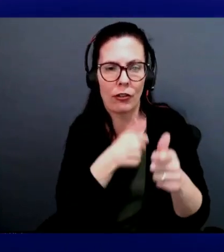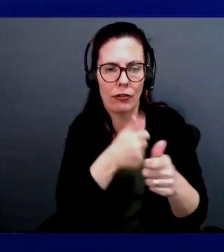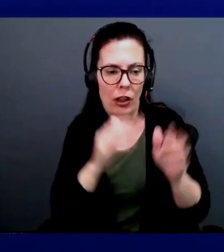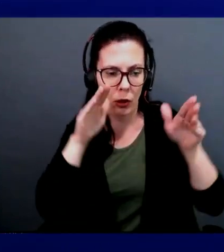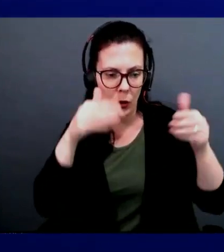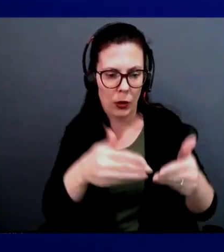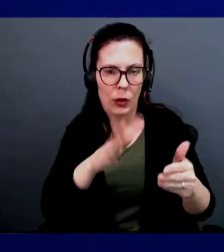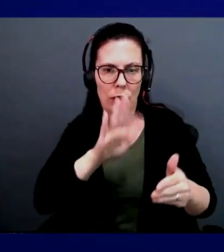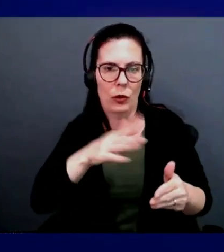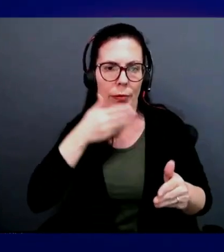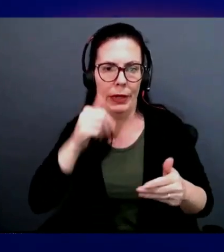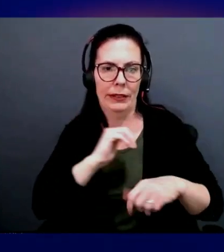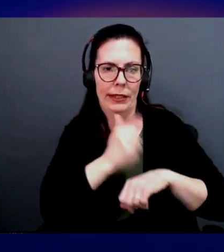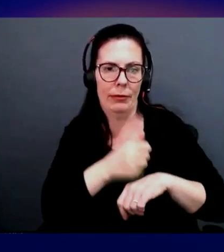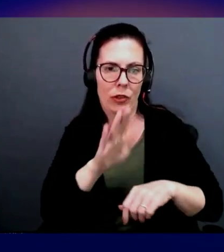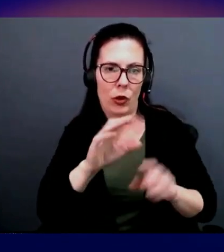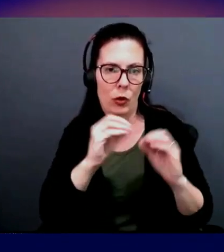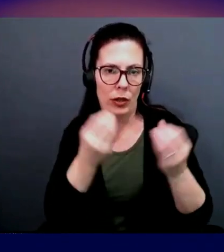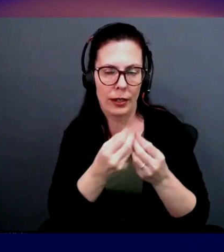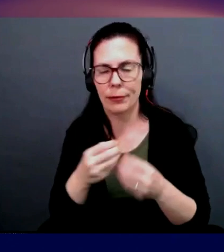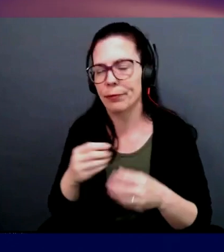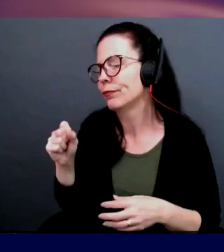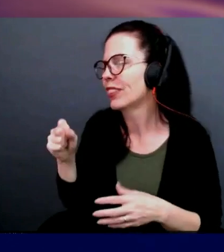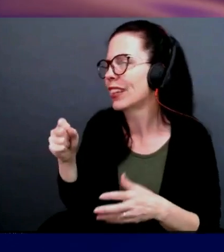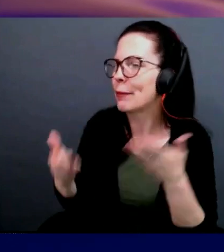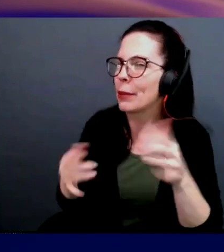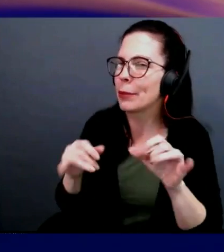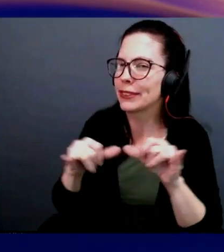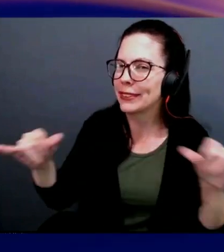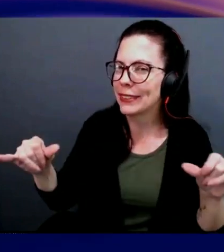Yeah. This is perhaps the aspect of scale and serverless that isn't always fully appreciated,